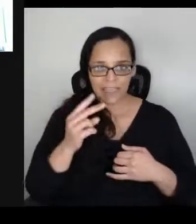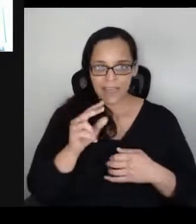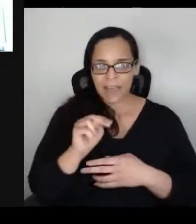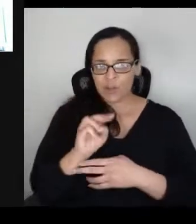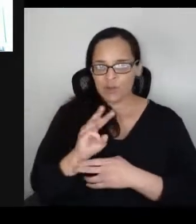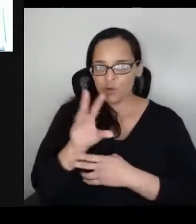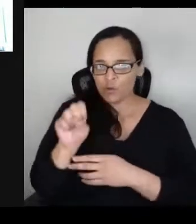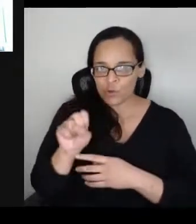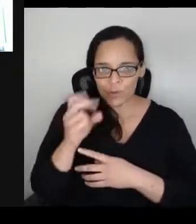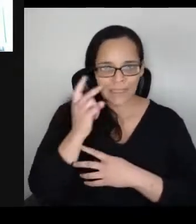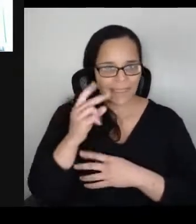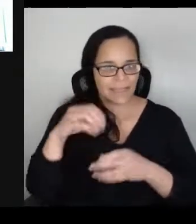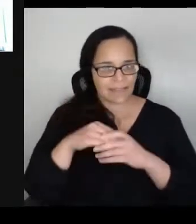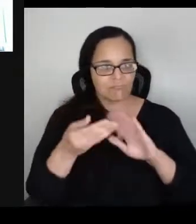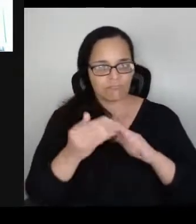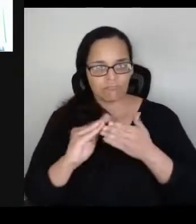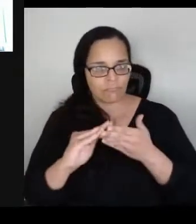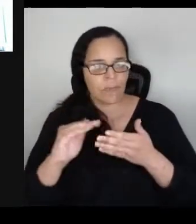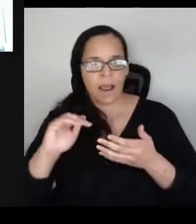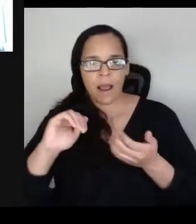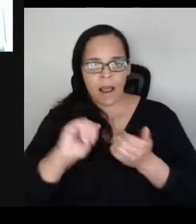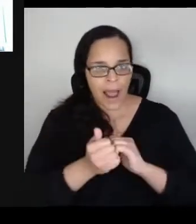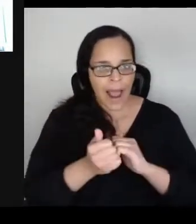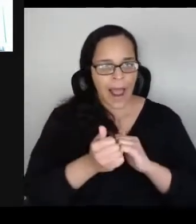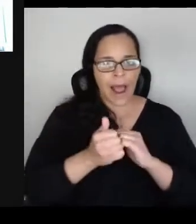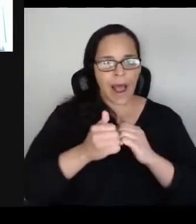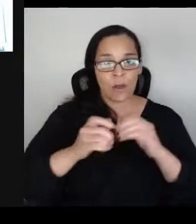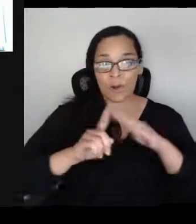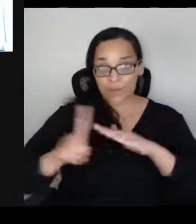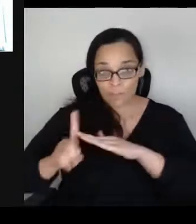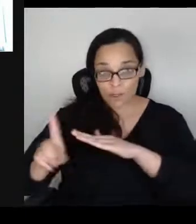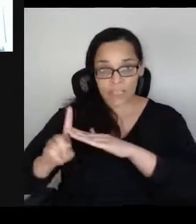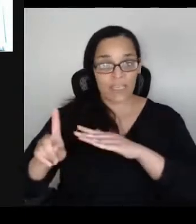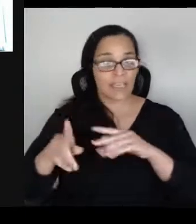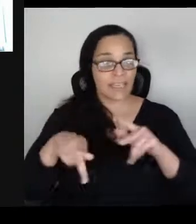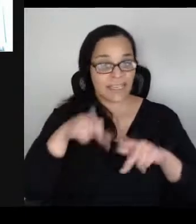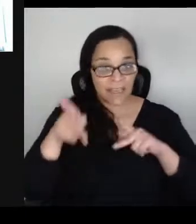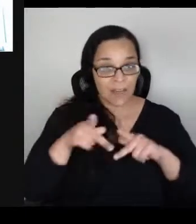how refugees and people seeking asylum are arriving